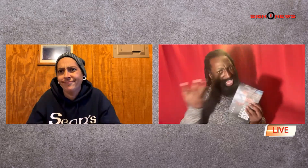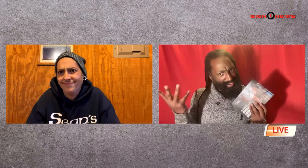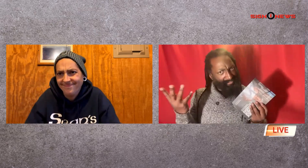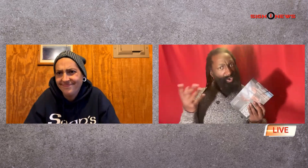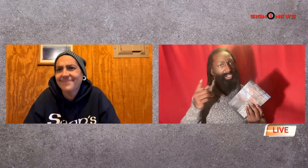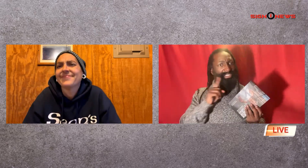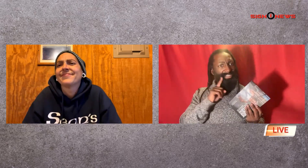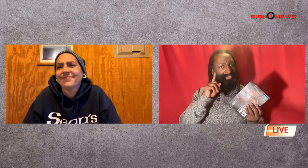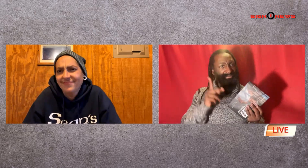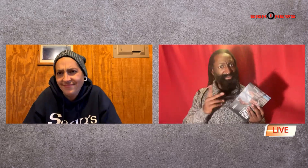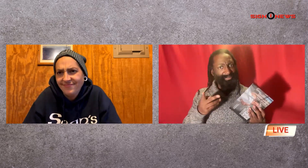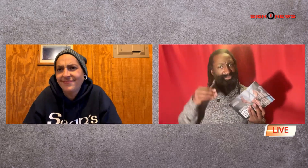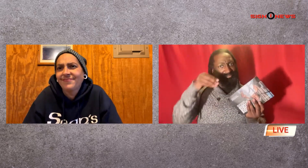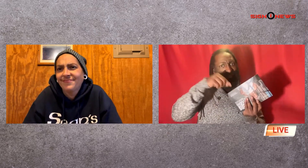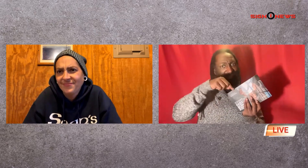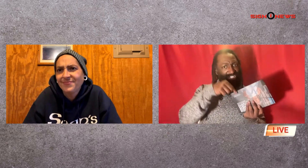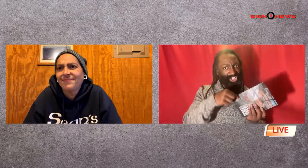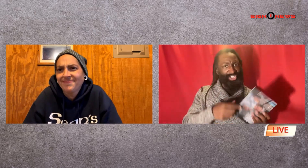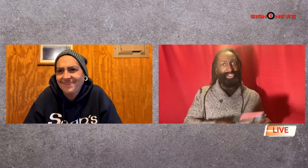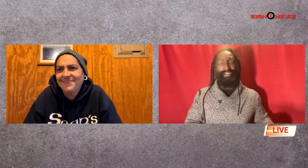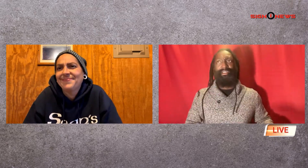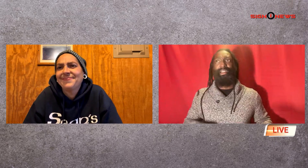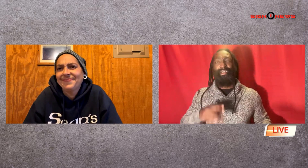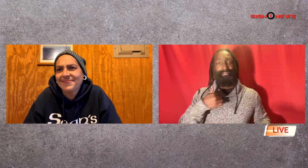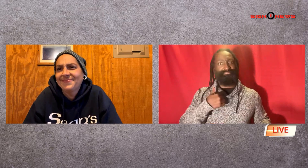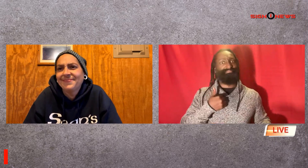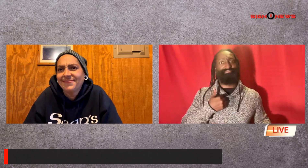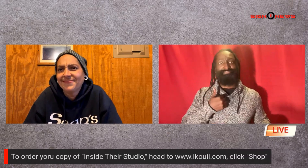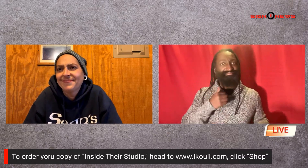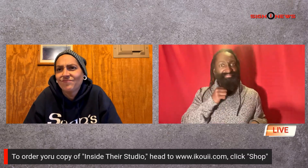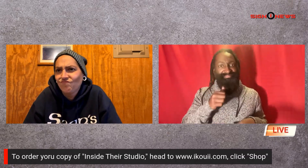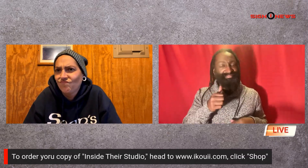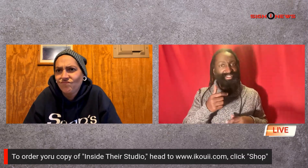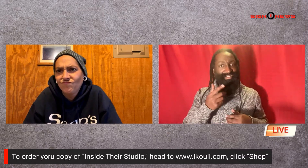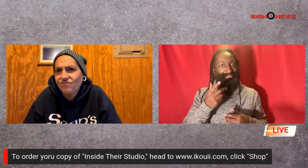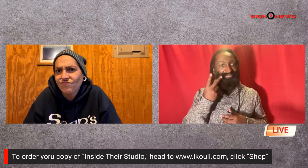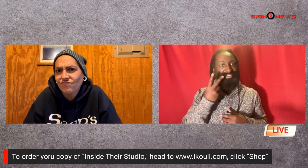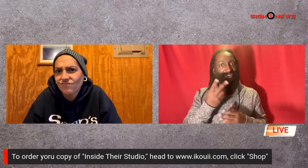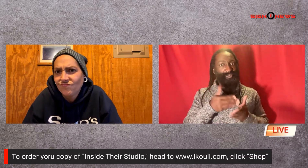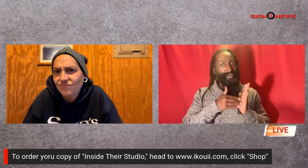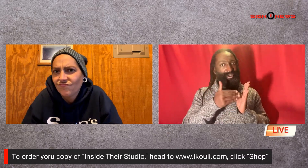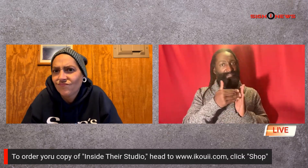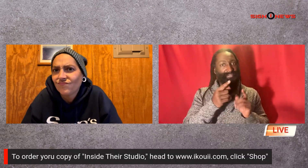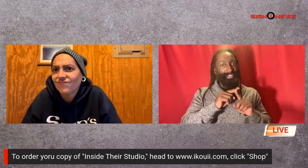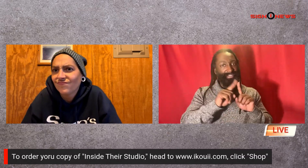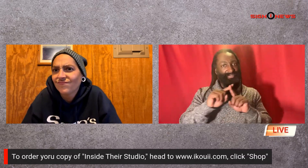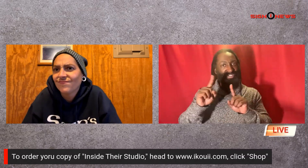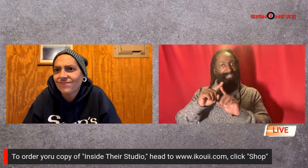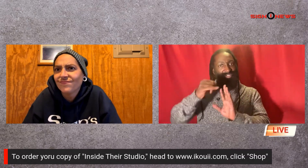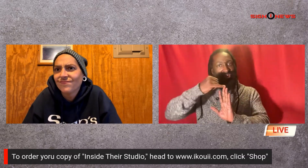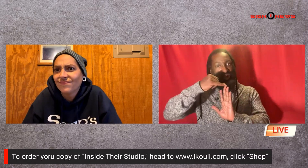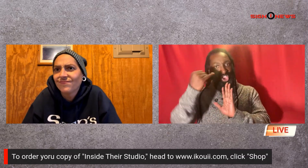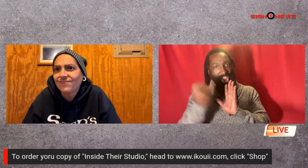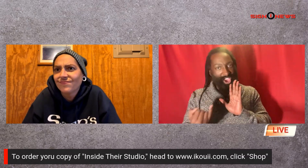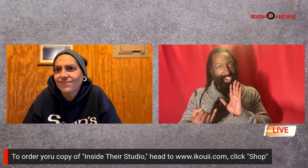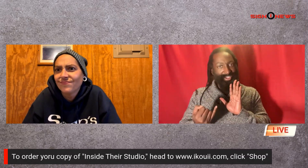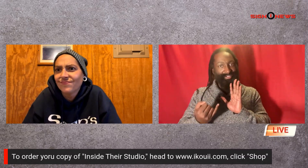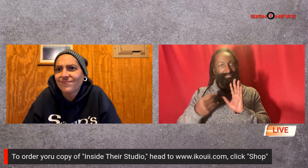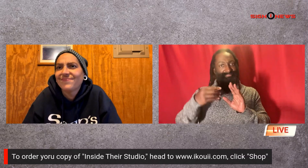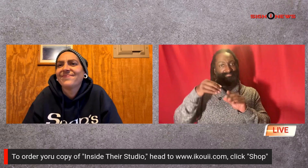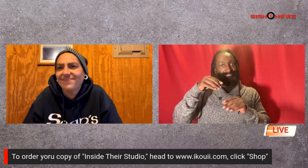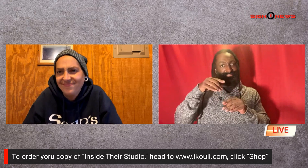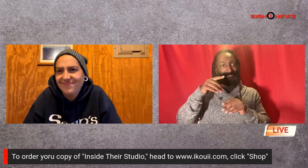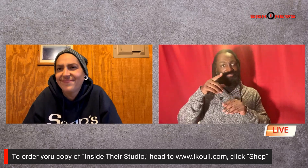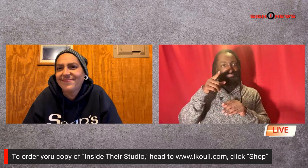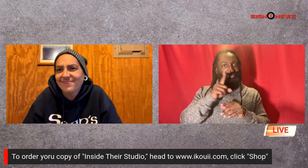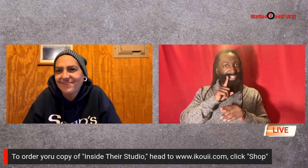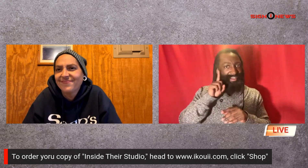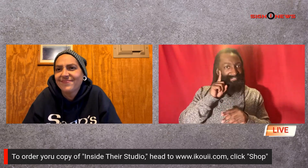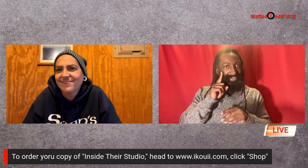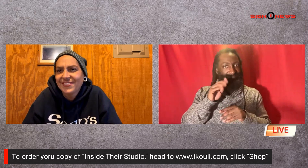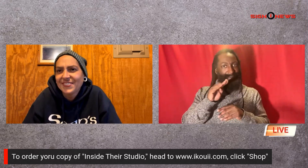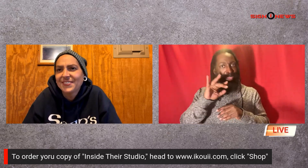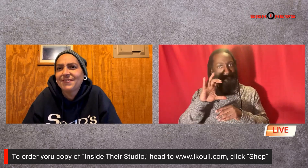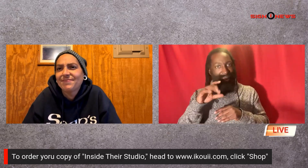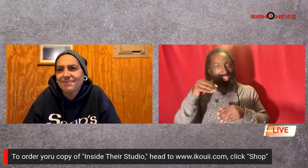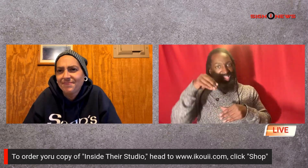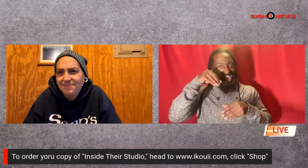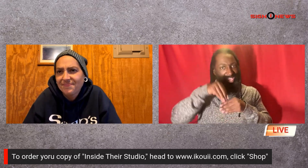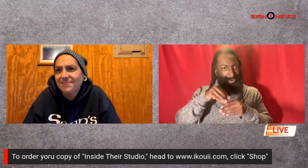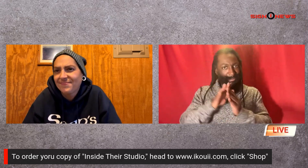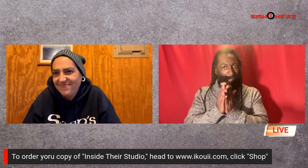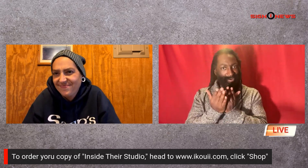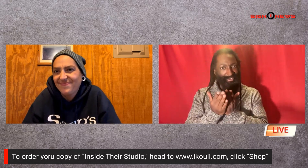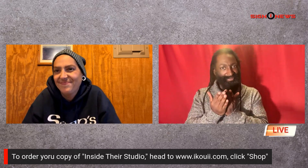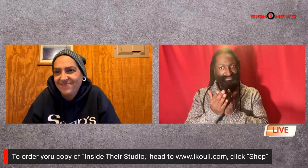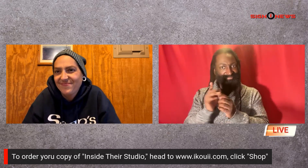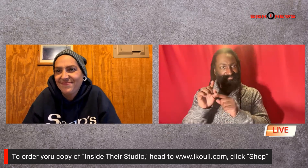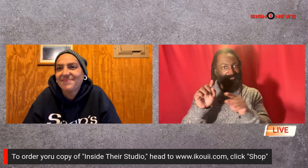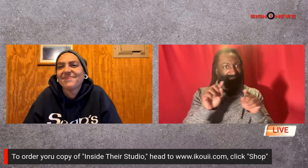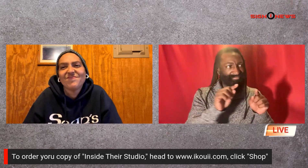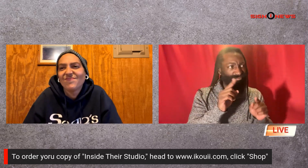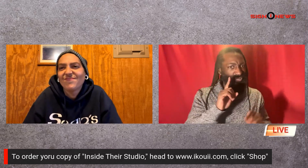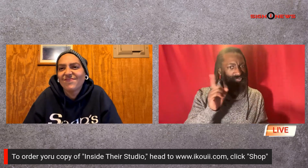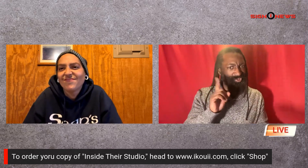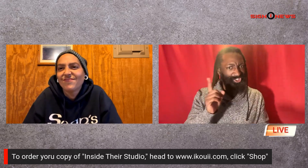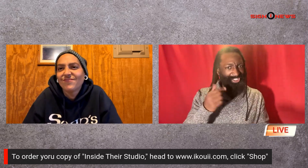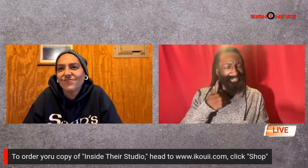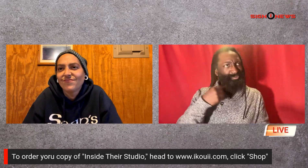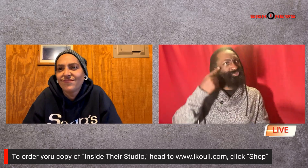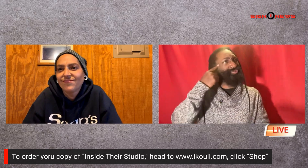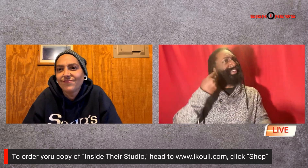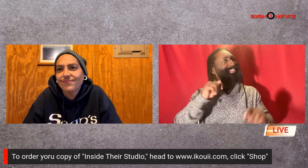several inside the book you don't see that very often deaf bipoc inside a book I'm trying